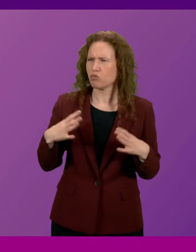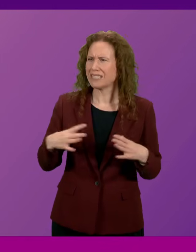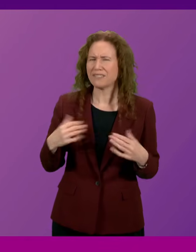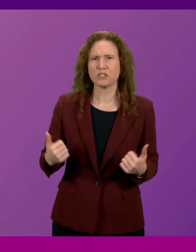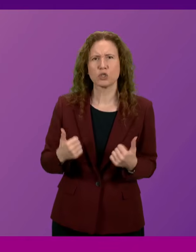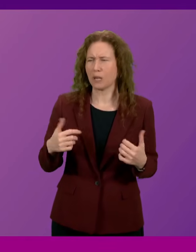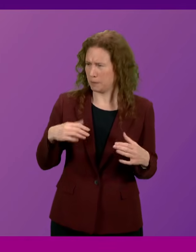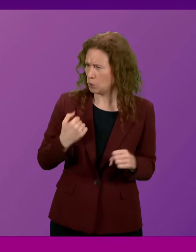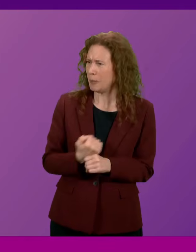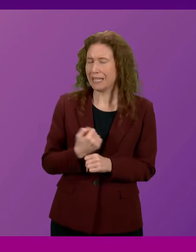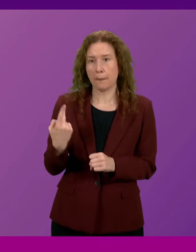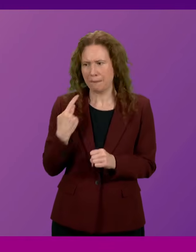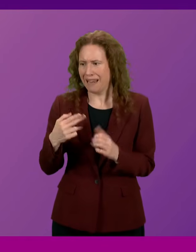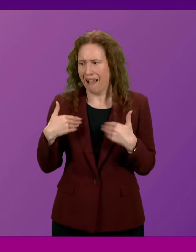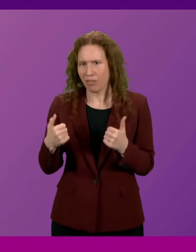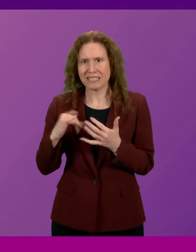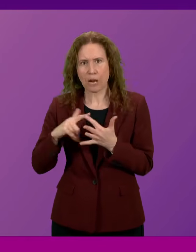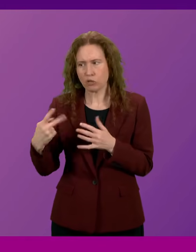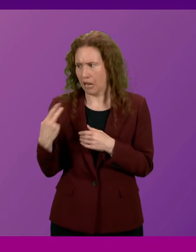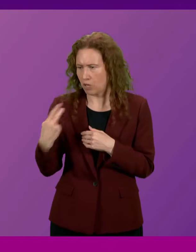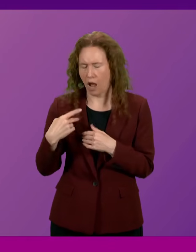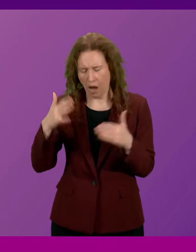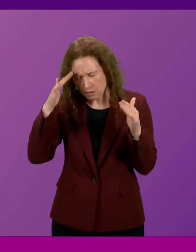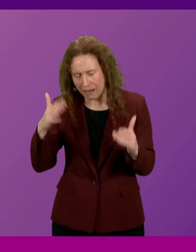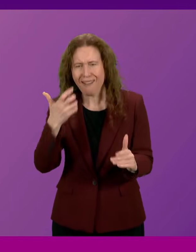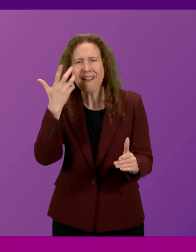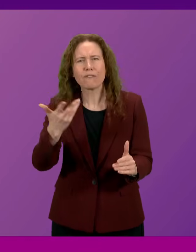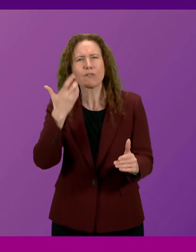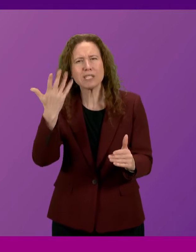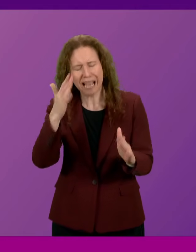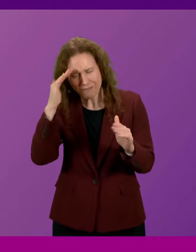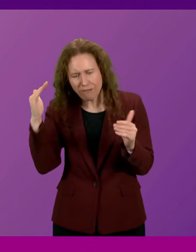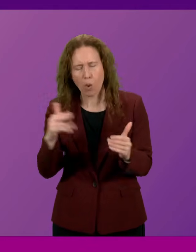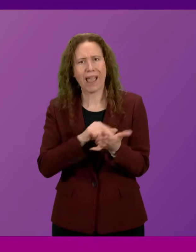and I are working day in, day out to make sure that the health service is delivering for the